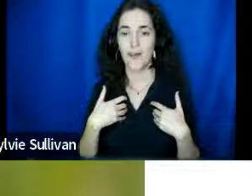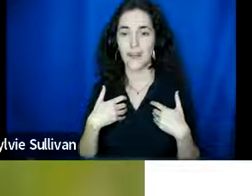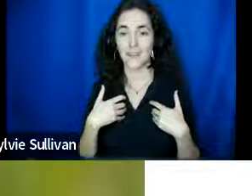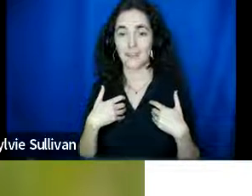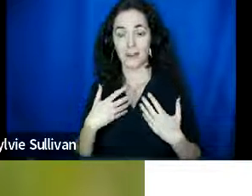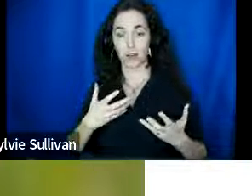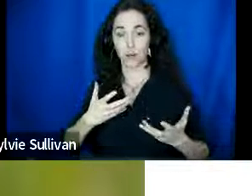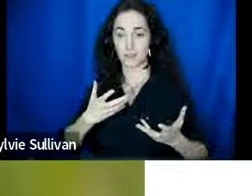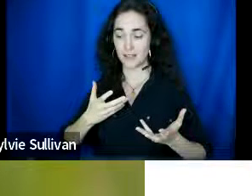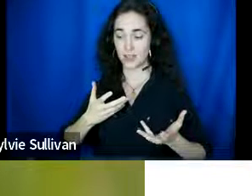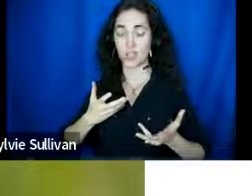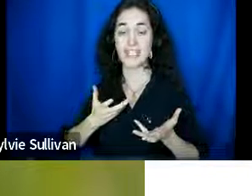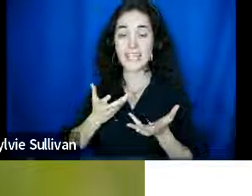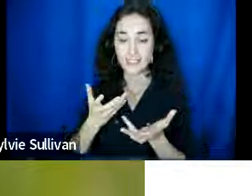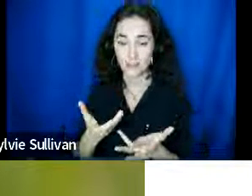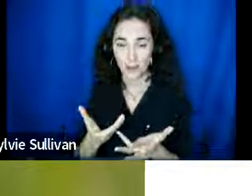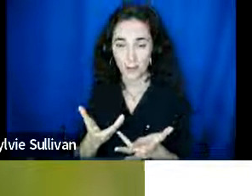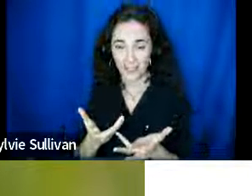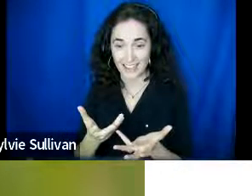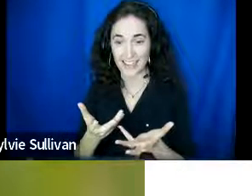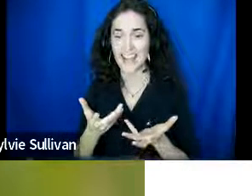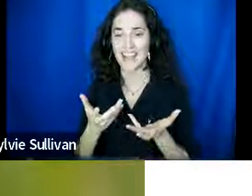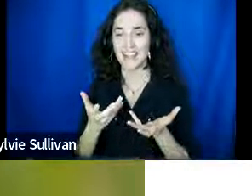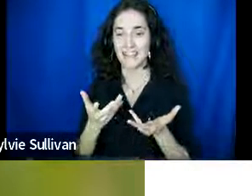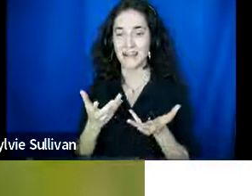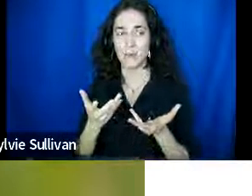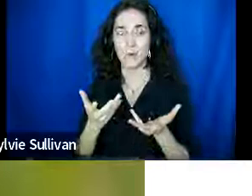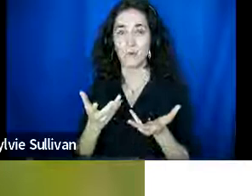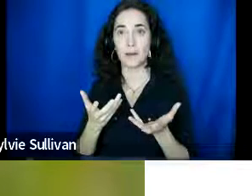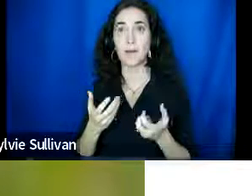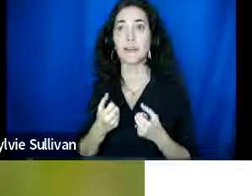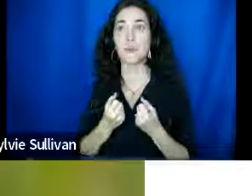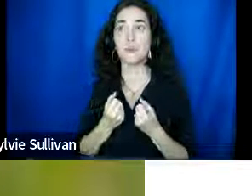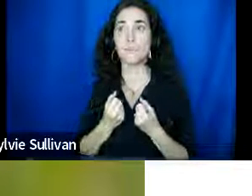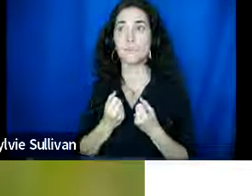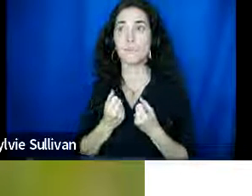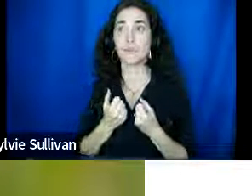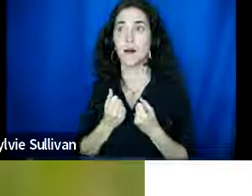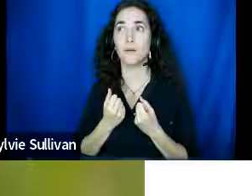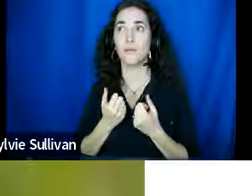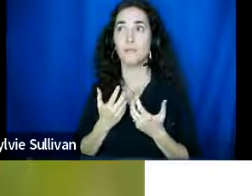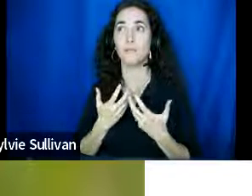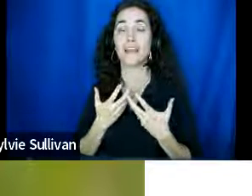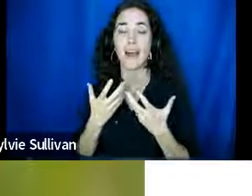And there comes the the need to communicate, and it will it make you